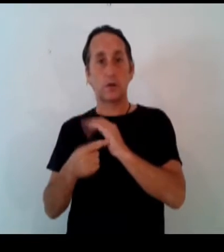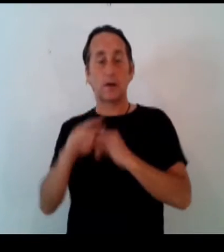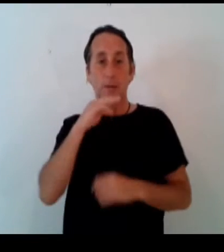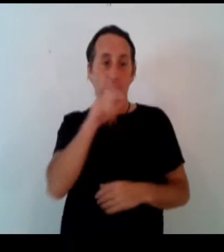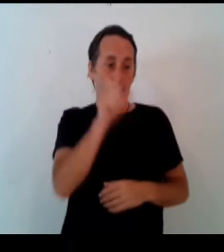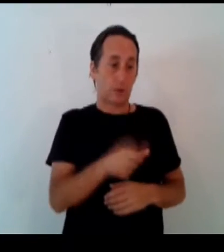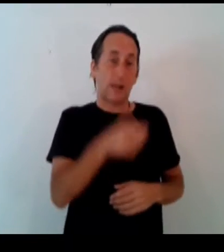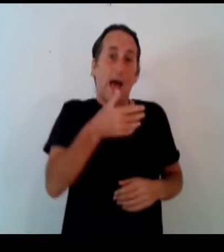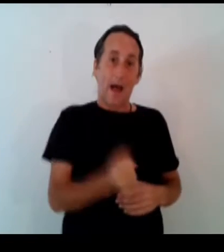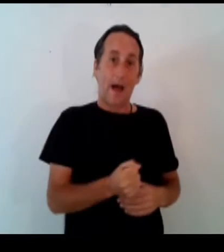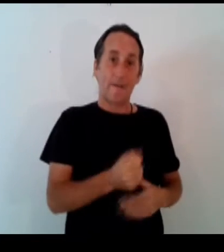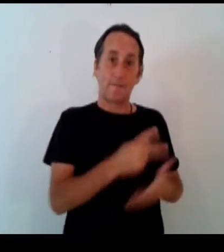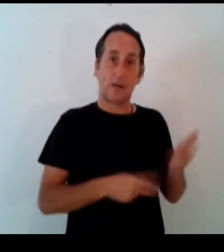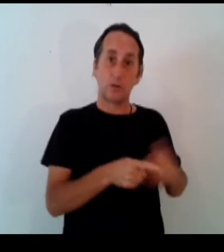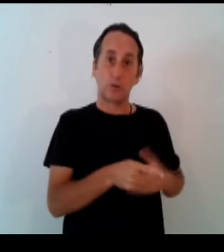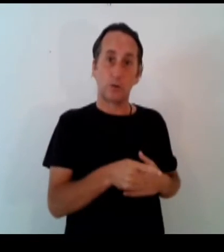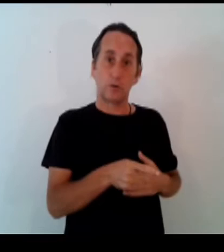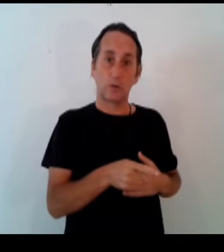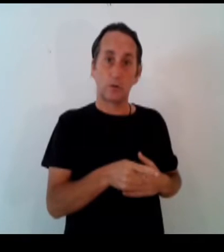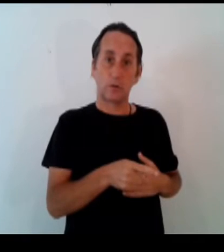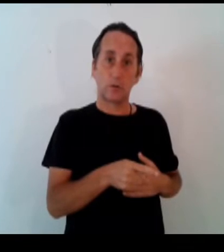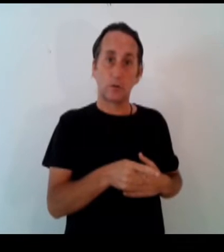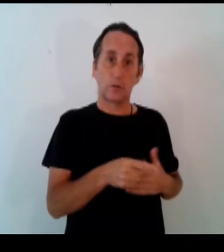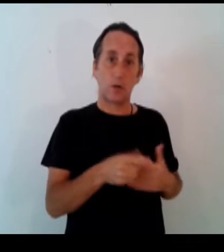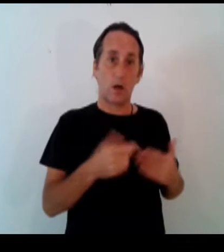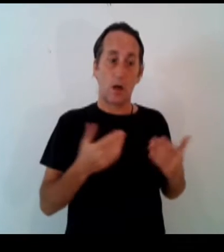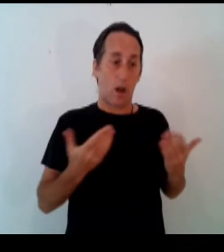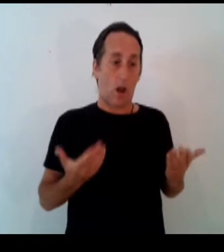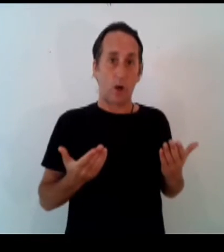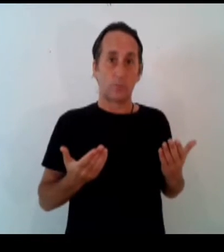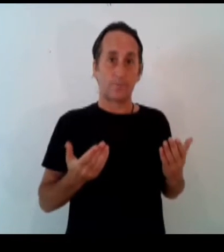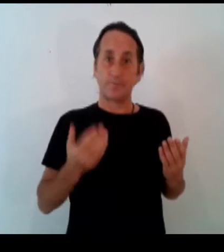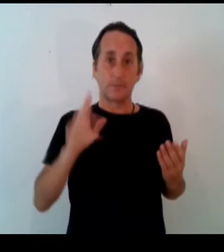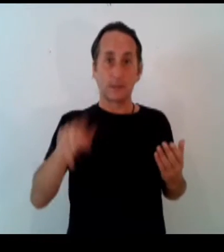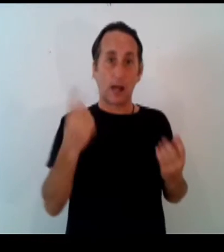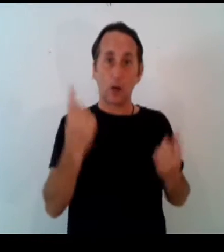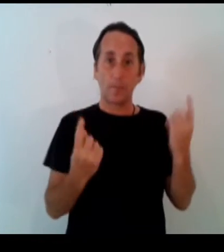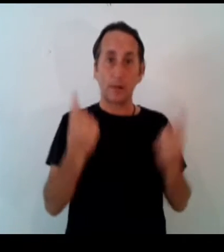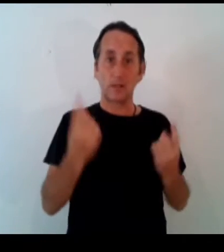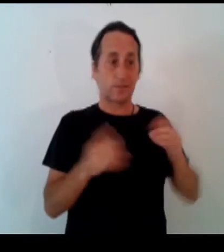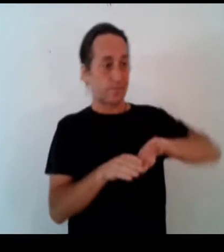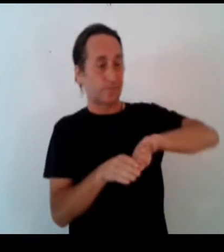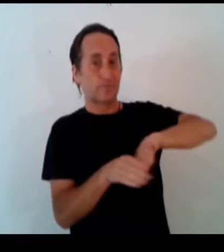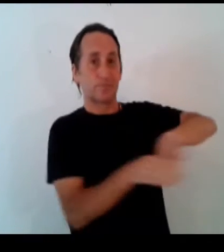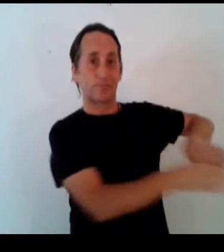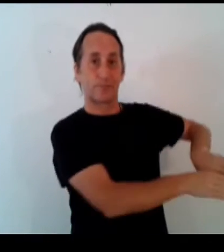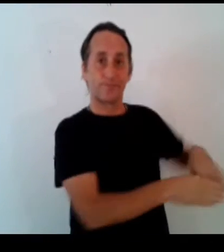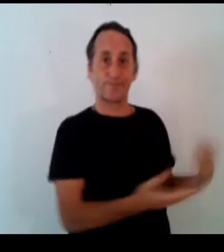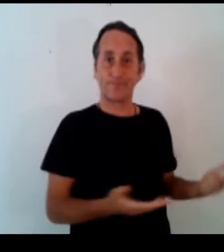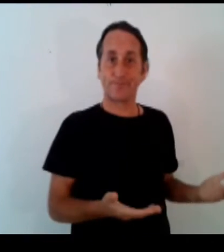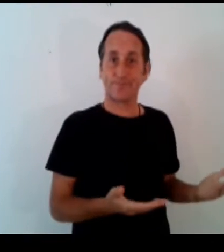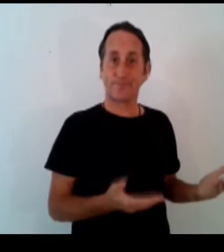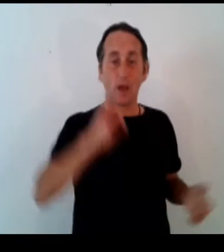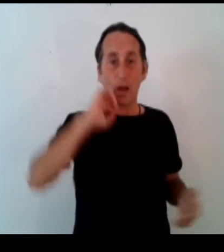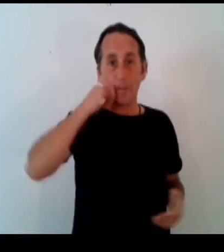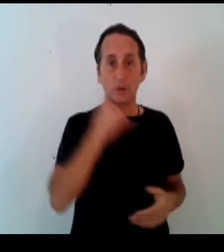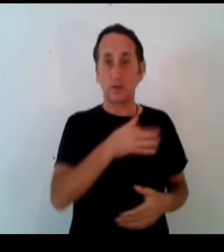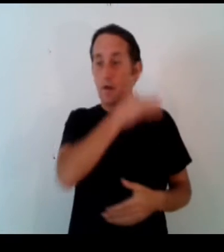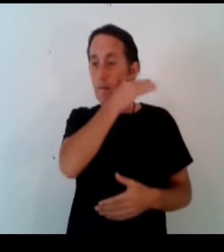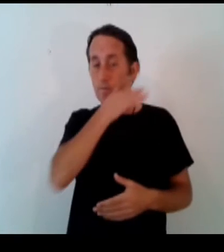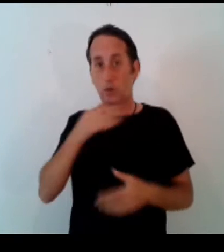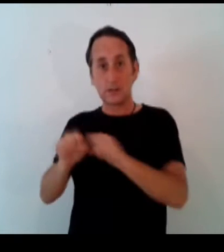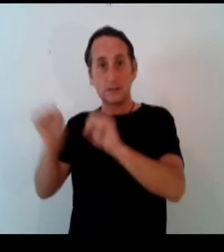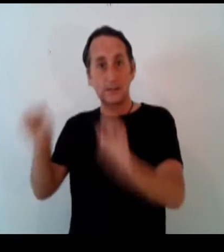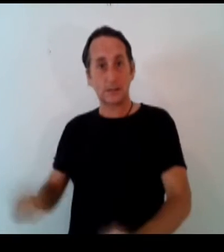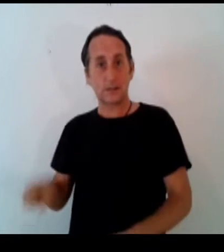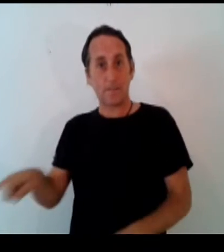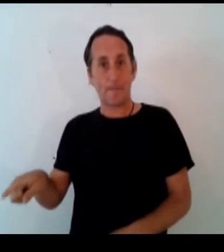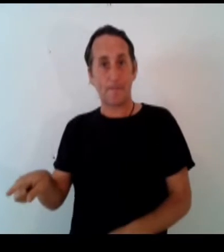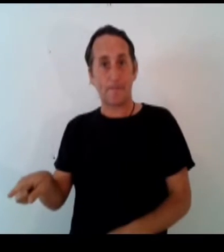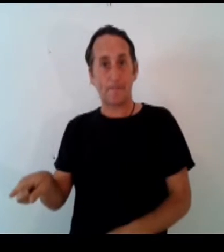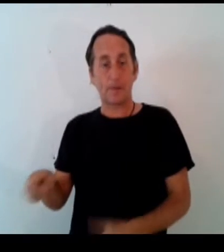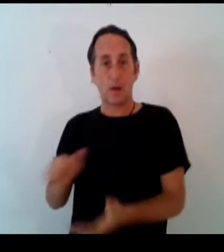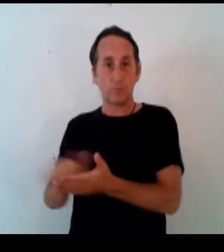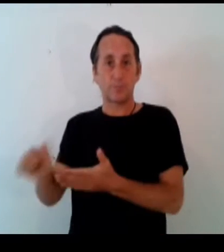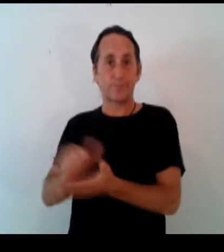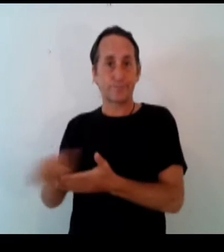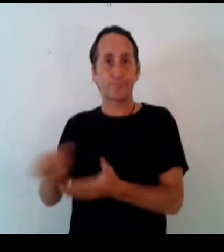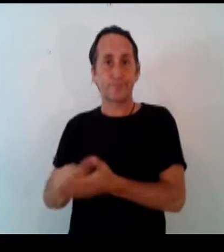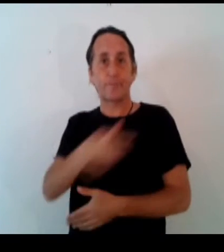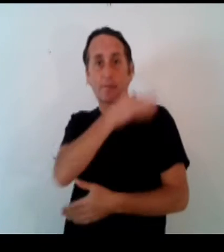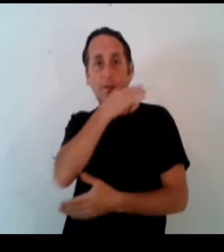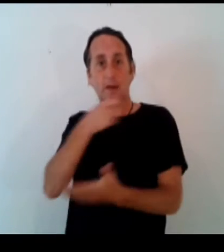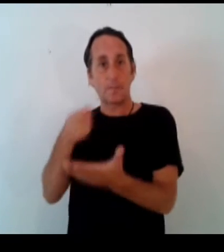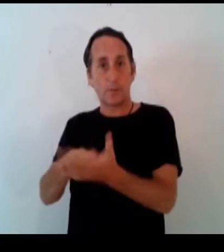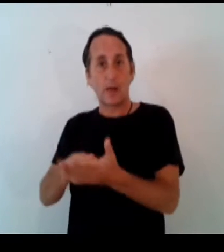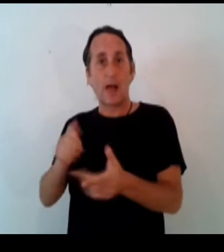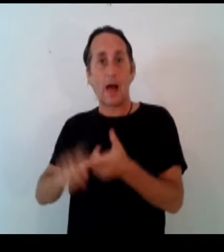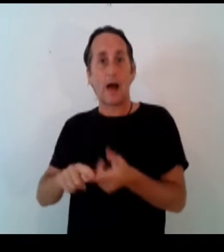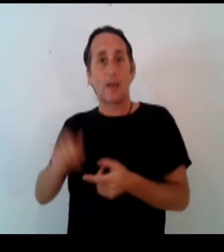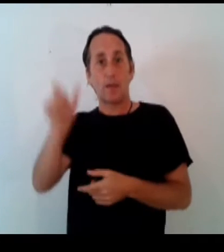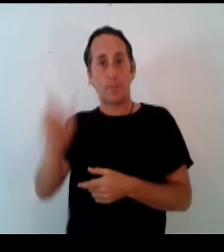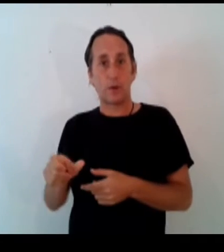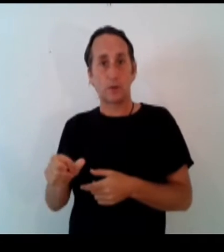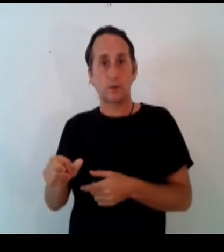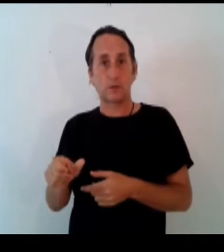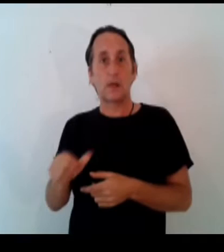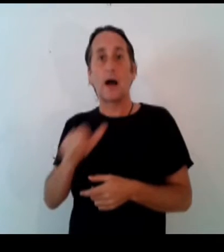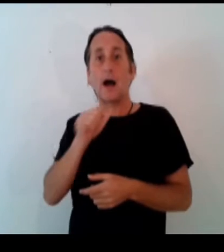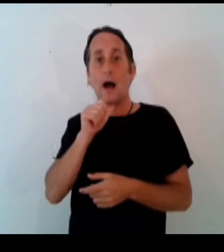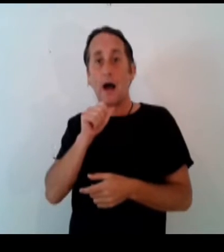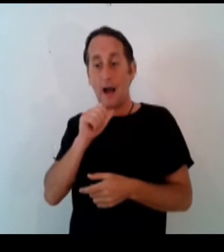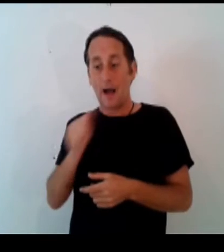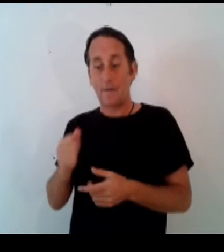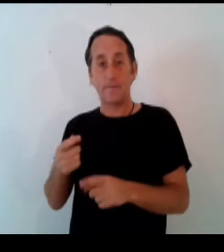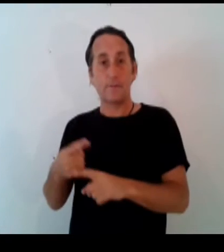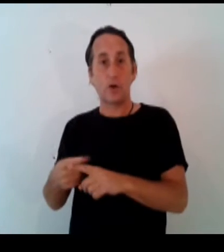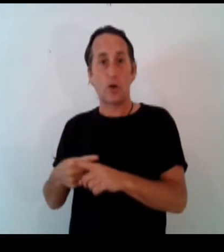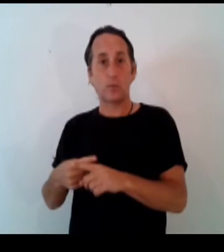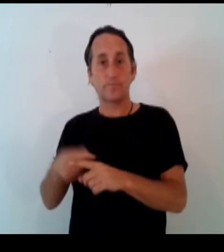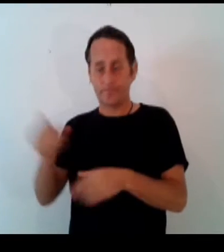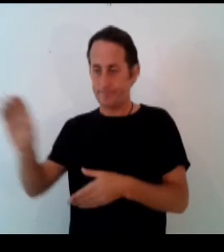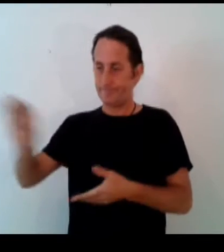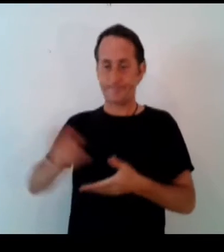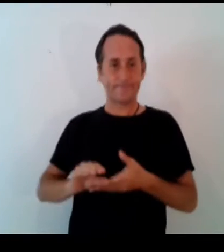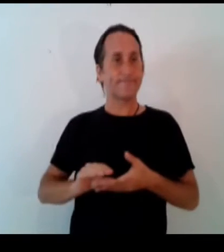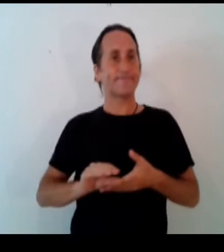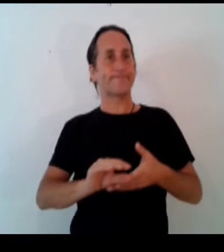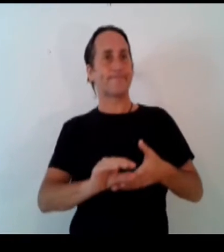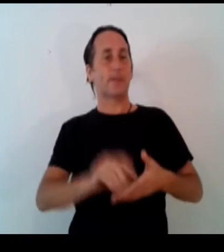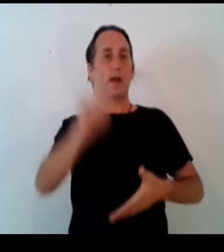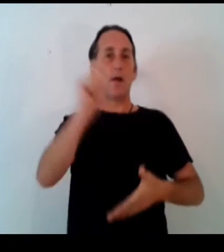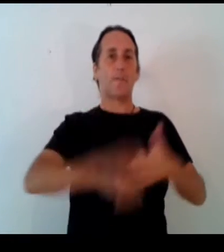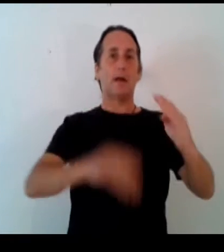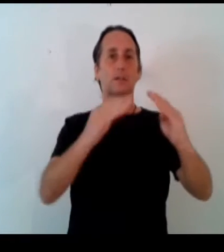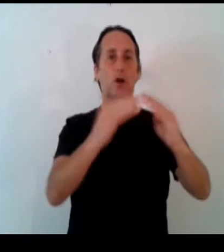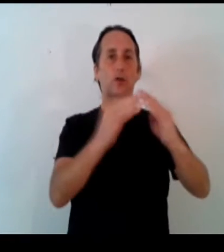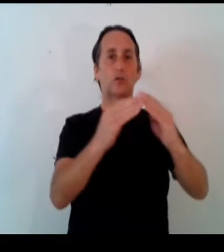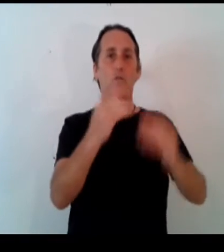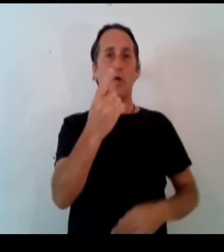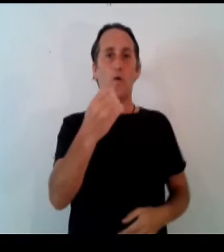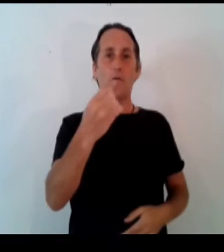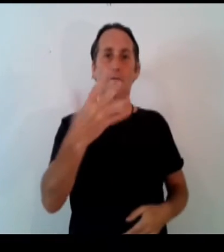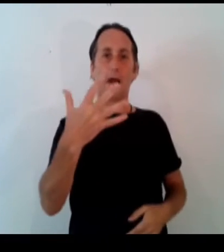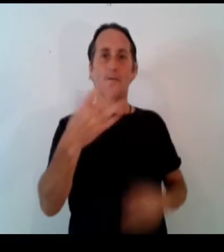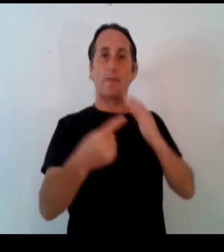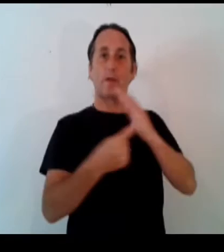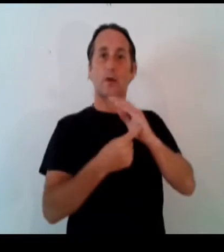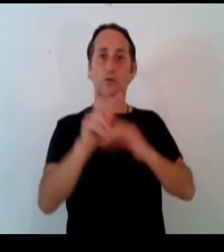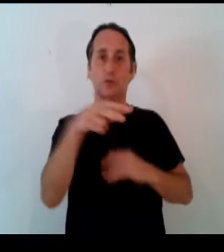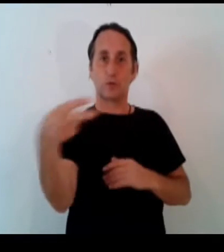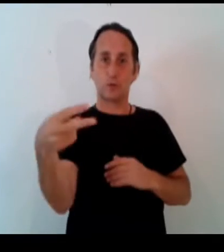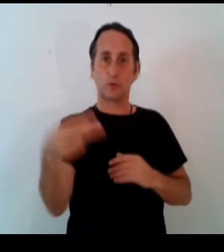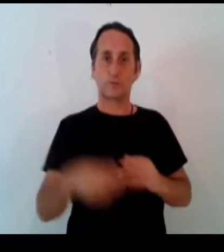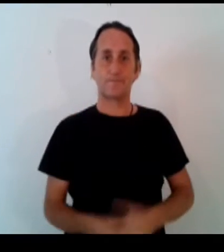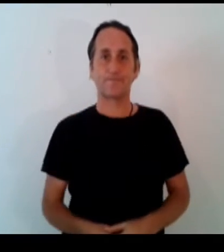So the person who has got value can't compete because this fraudulent system has printed out counterfeit money and the person who has the loan goes along and buys the house at €105,000